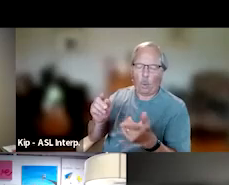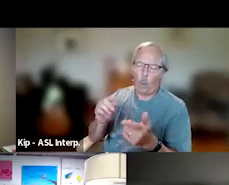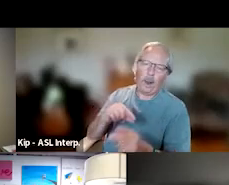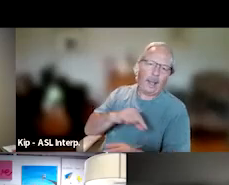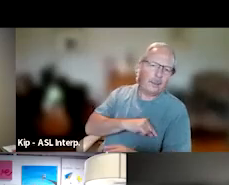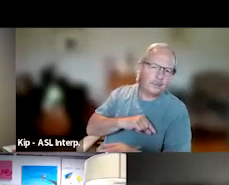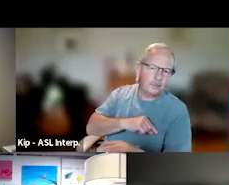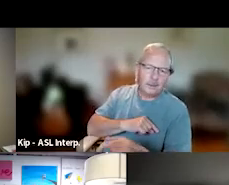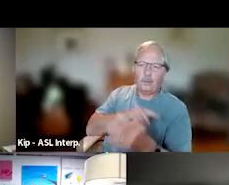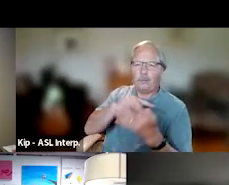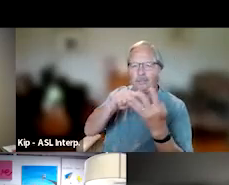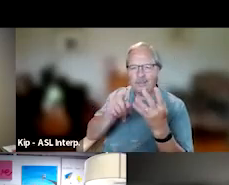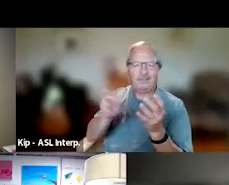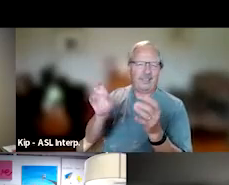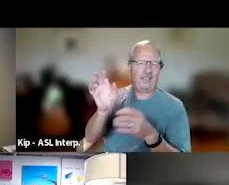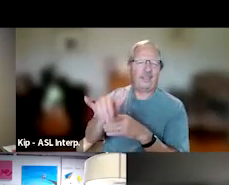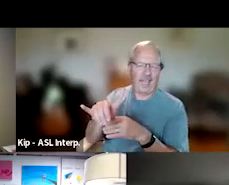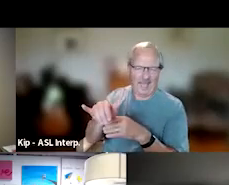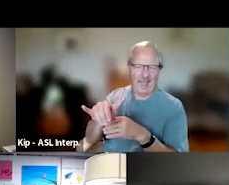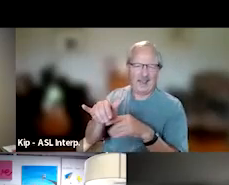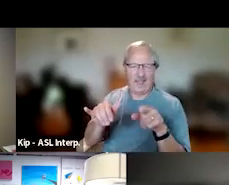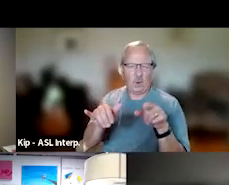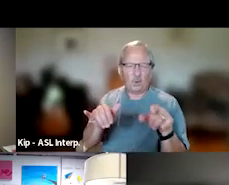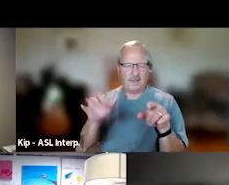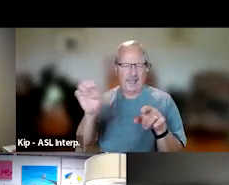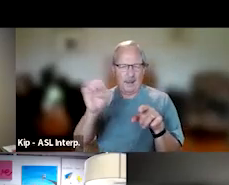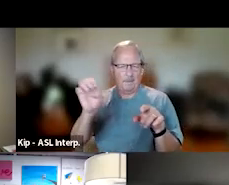goes into the POMS and that emergency message system.